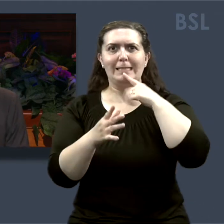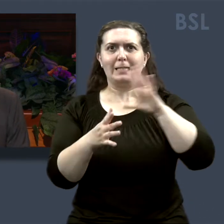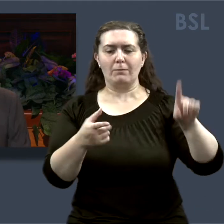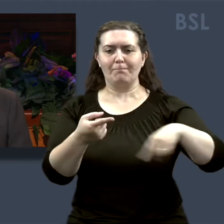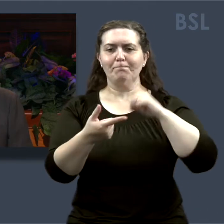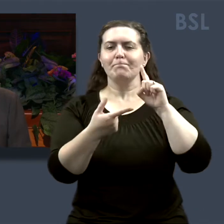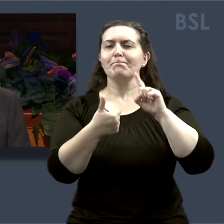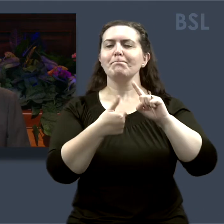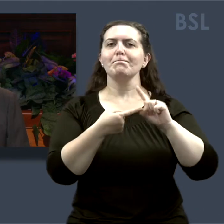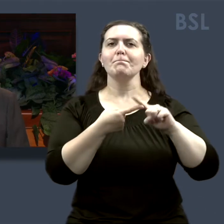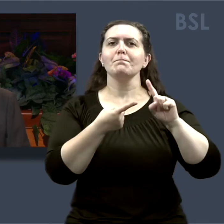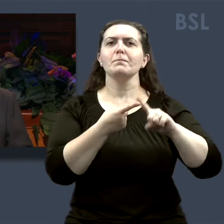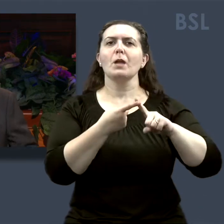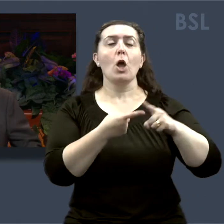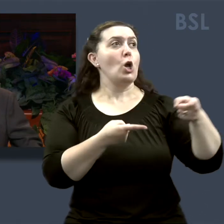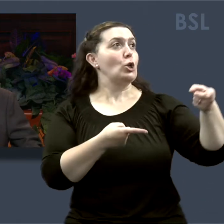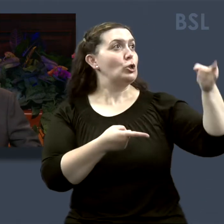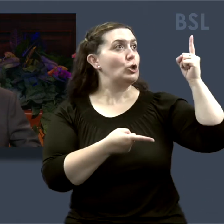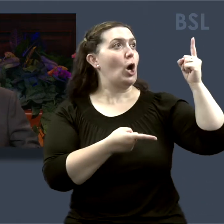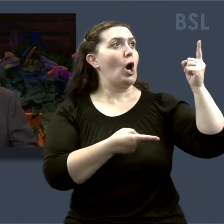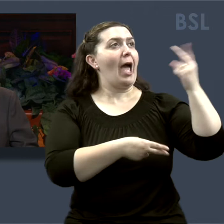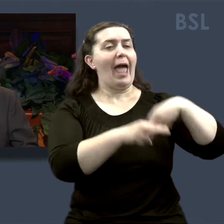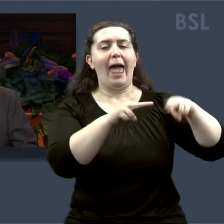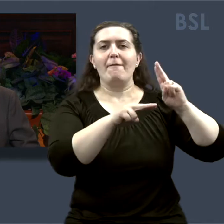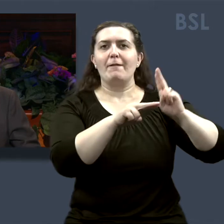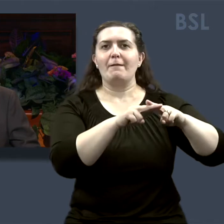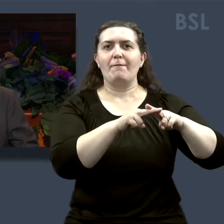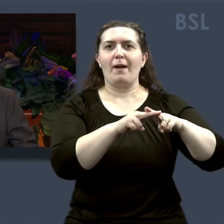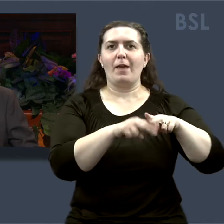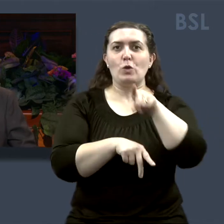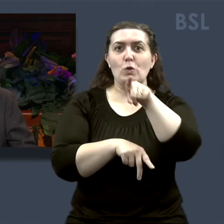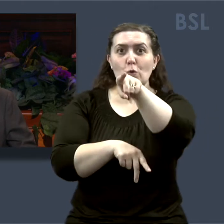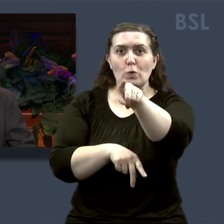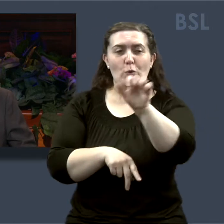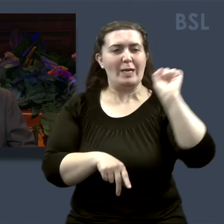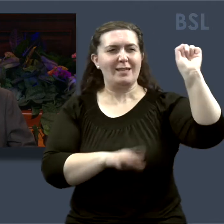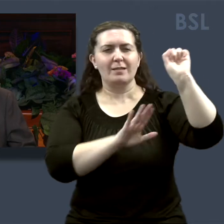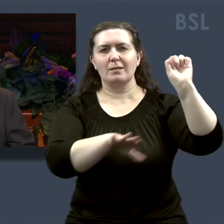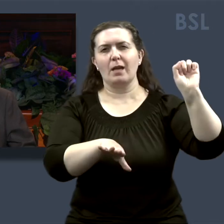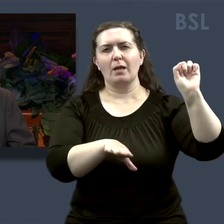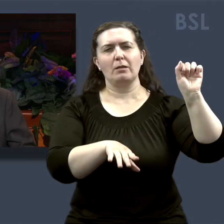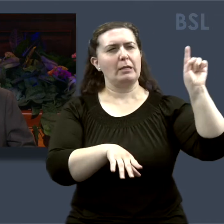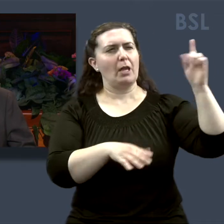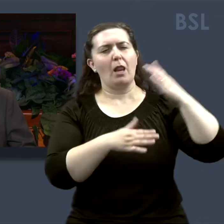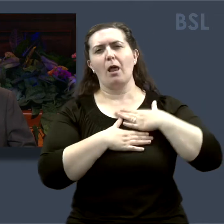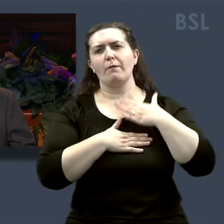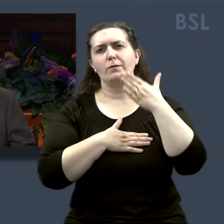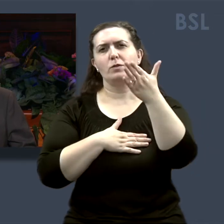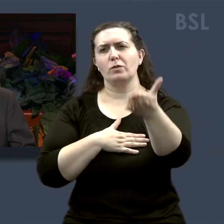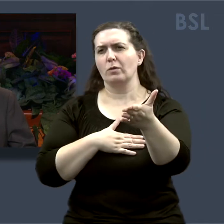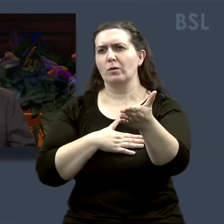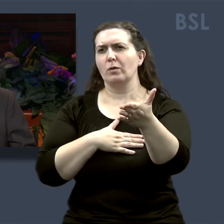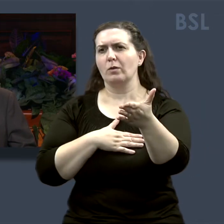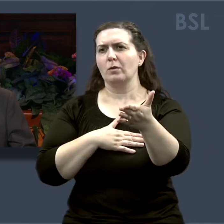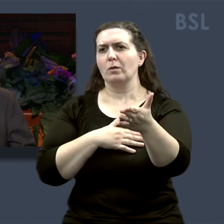God is your Heavenly Father; you are His child. He loves you.